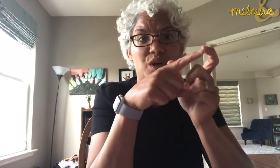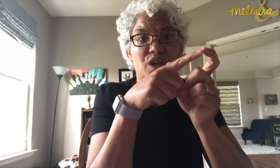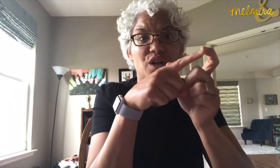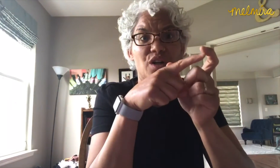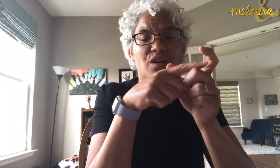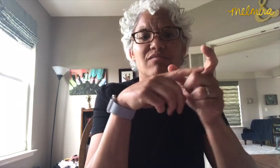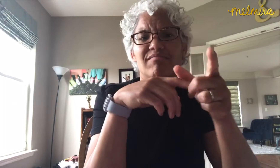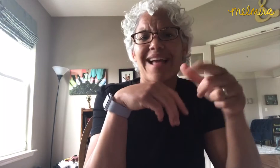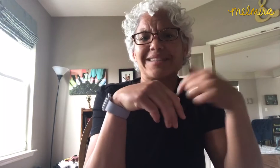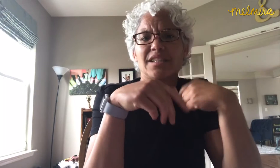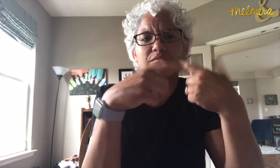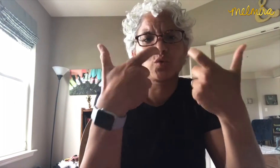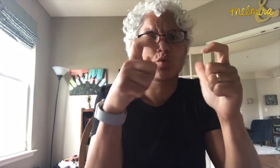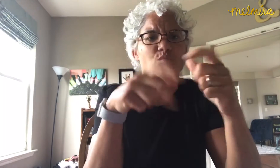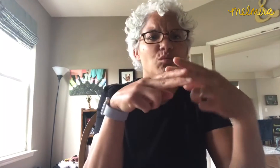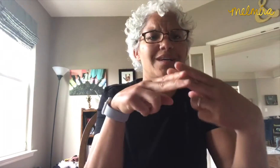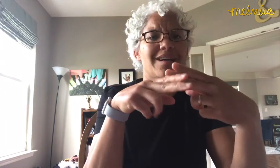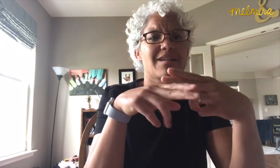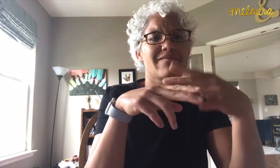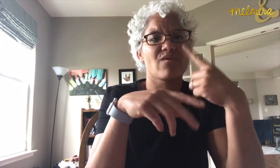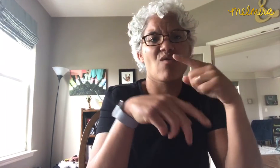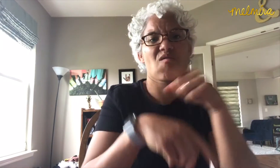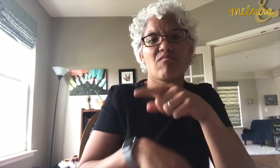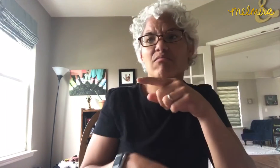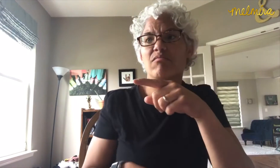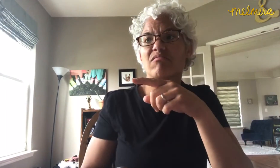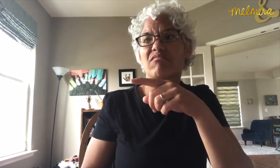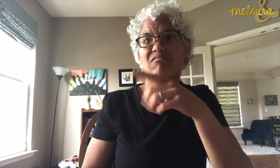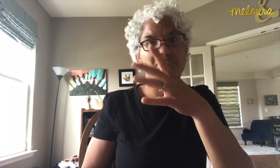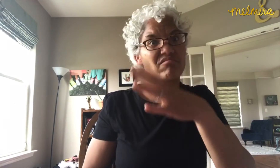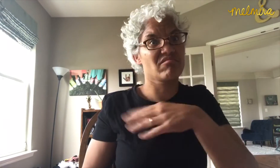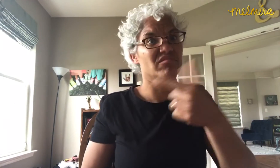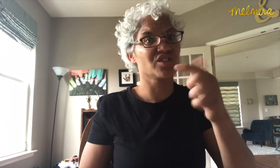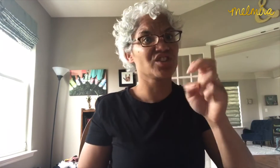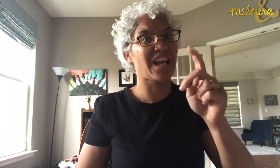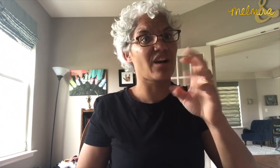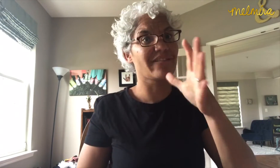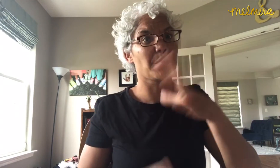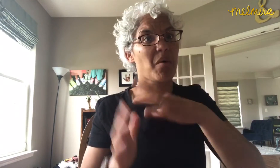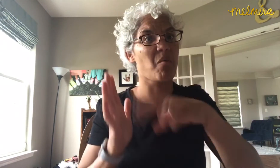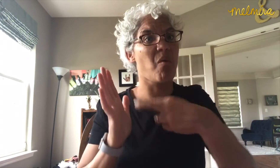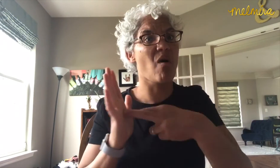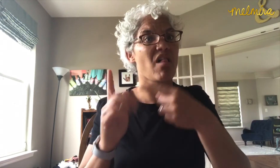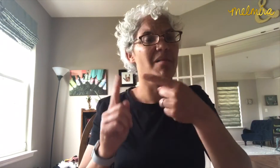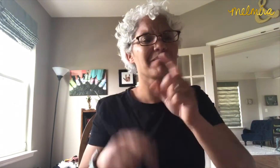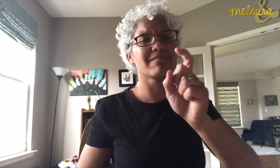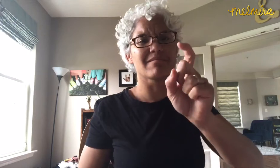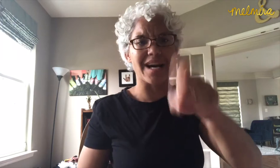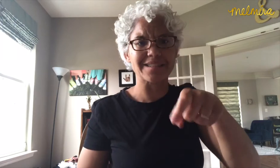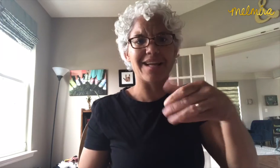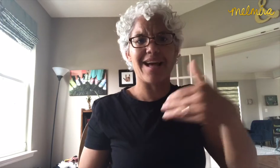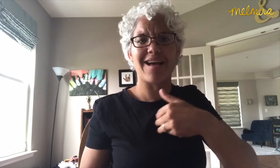That word is a huge burden for women, the feminine role.